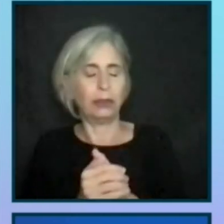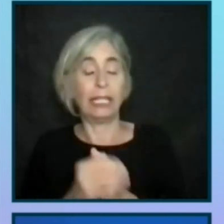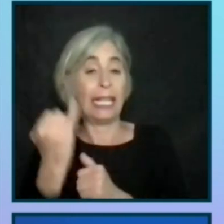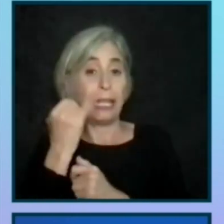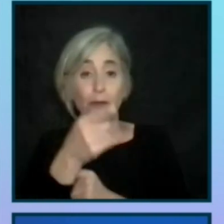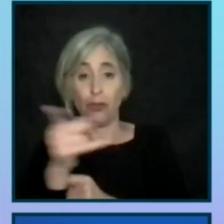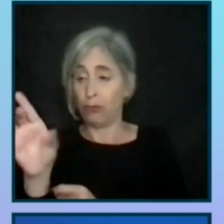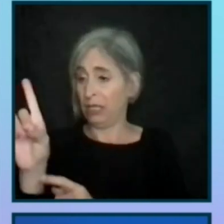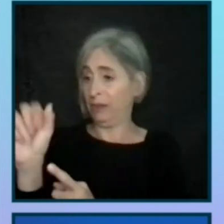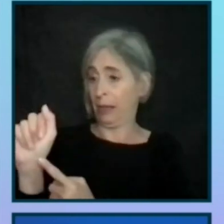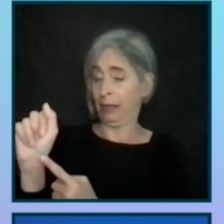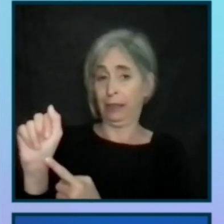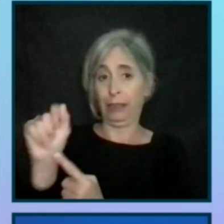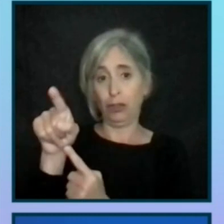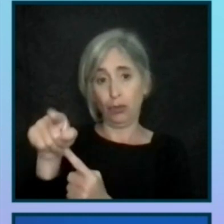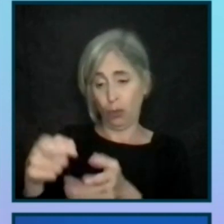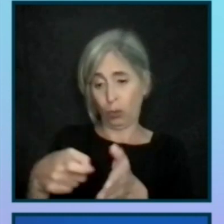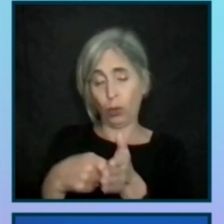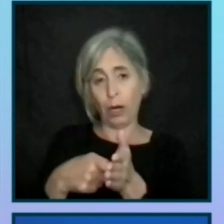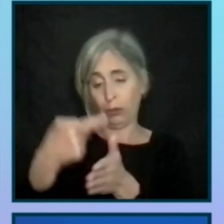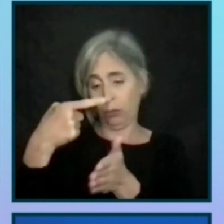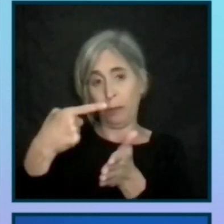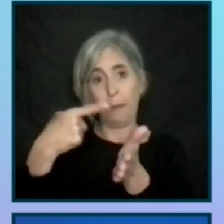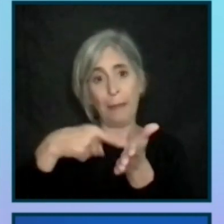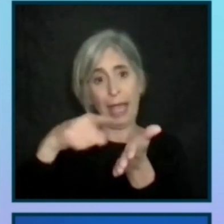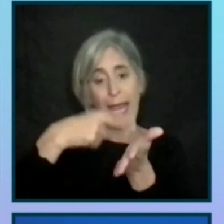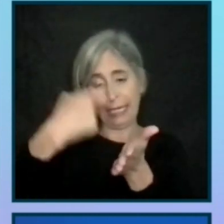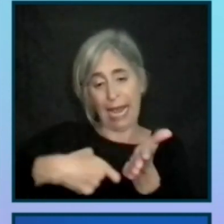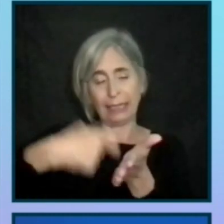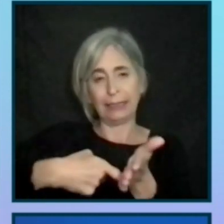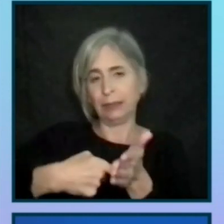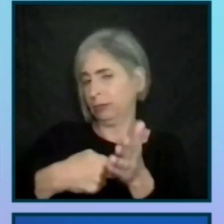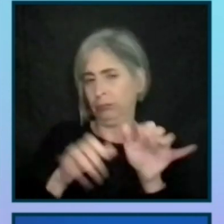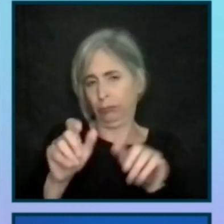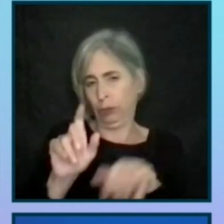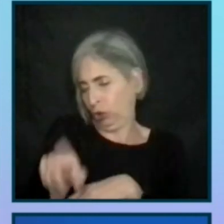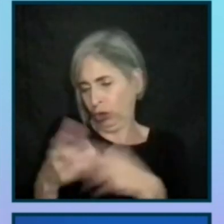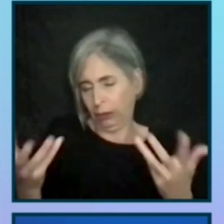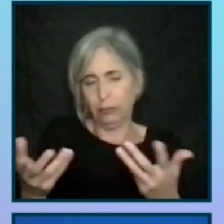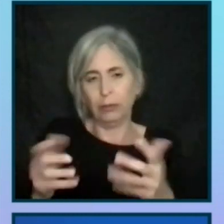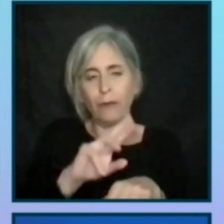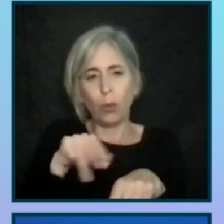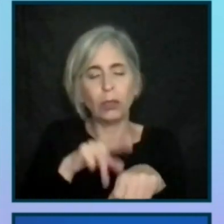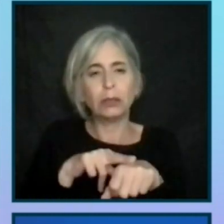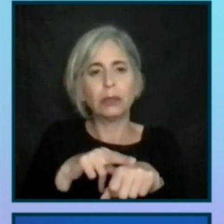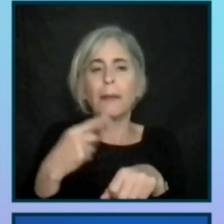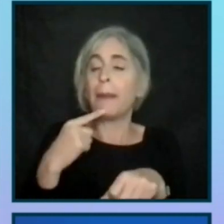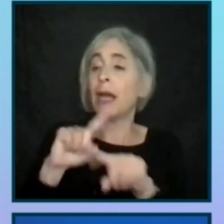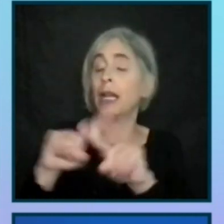you are required to pay your taxes as you should be. And I'll just tell you a story of a Karen Rose